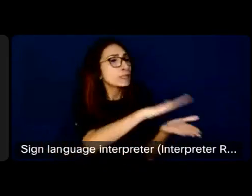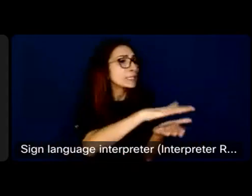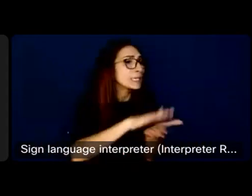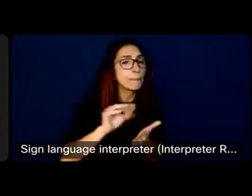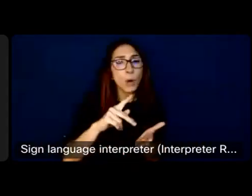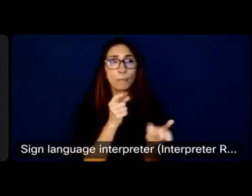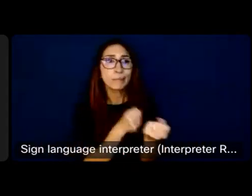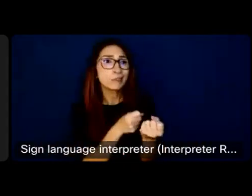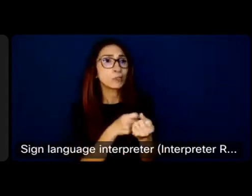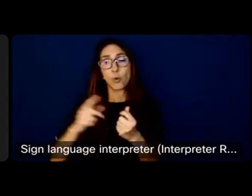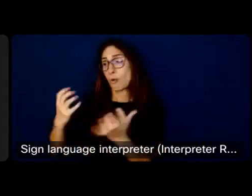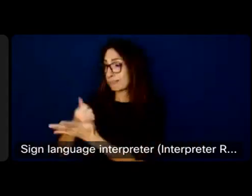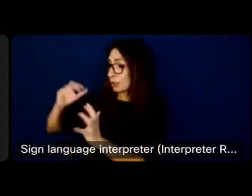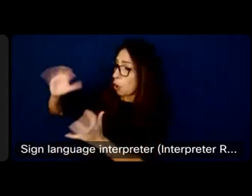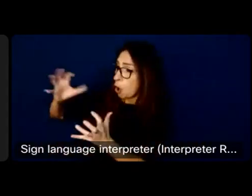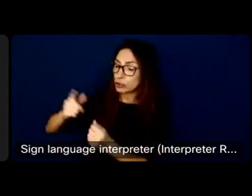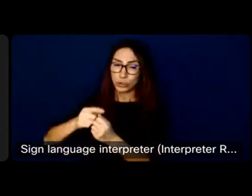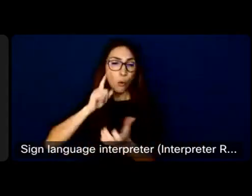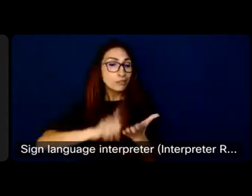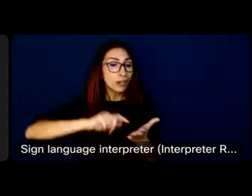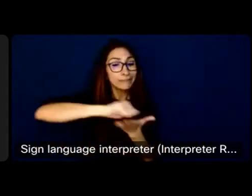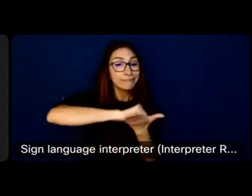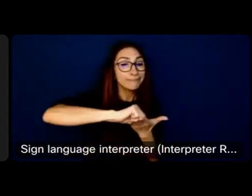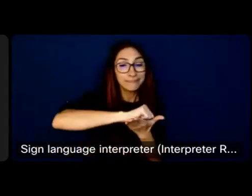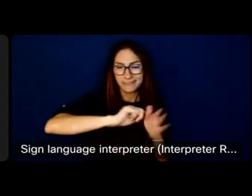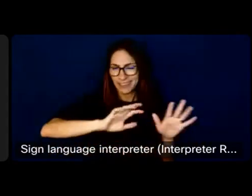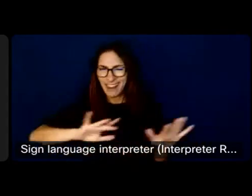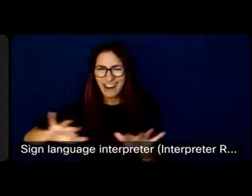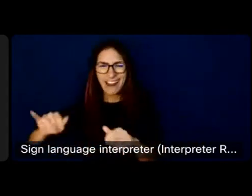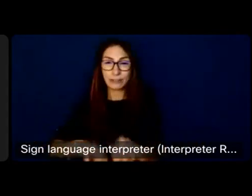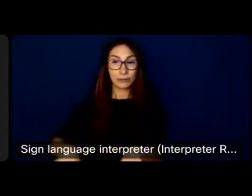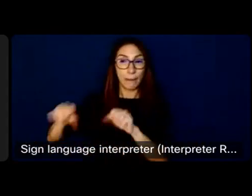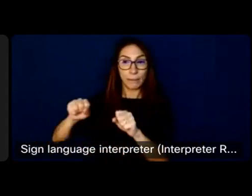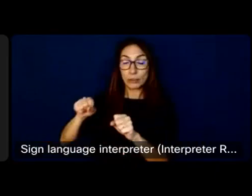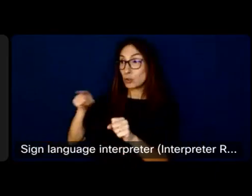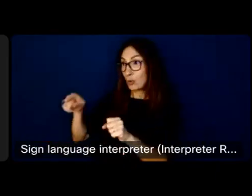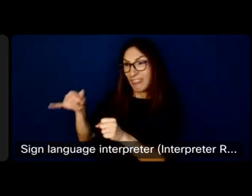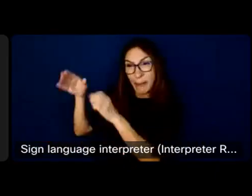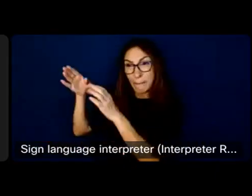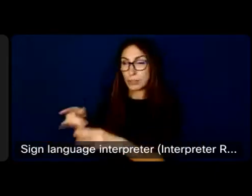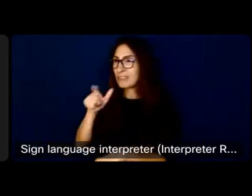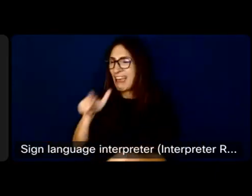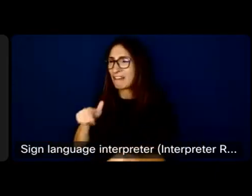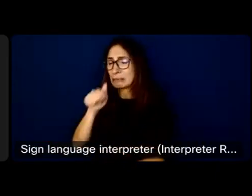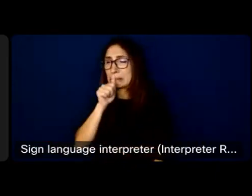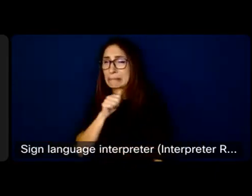make sure the dishes were done. So that they could live their life as best they could in the home where they felt more